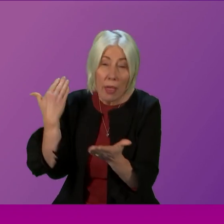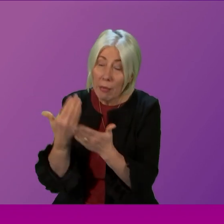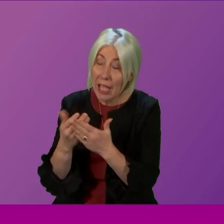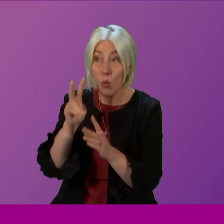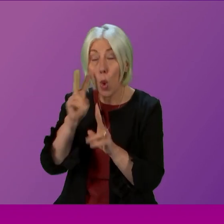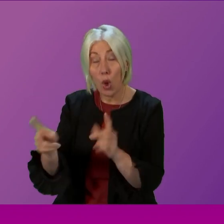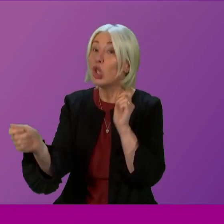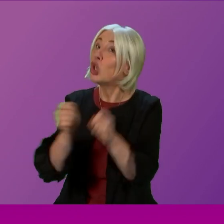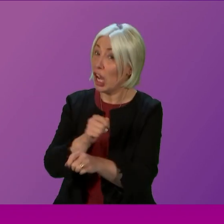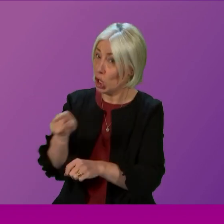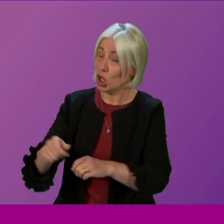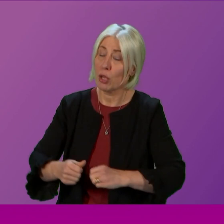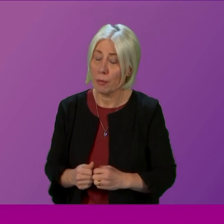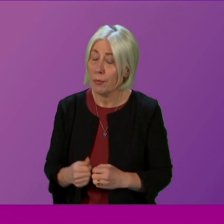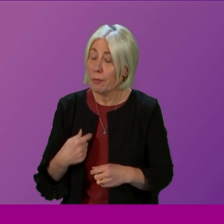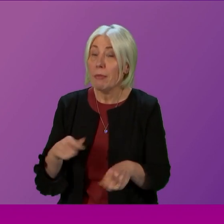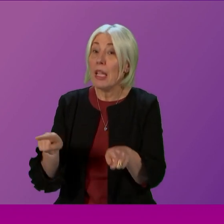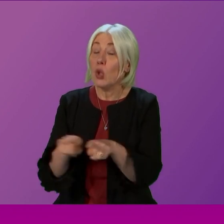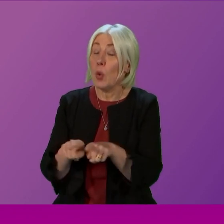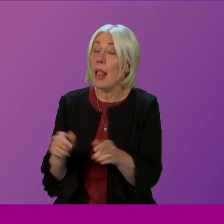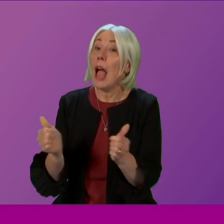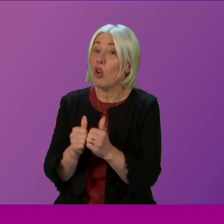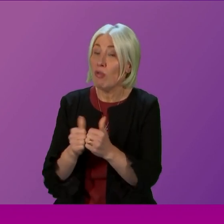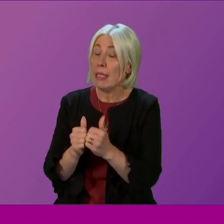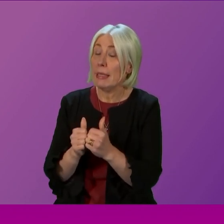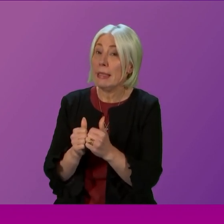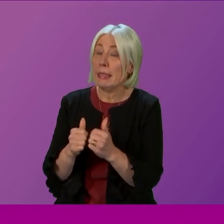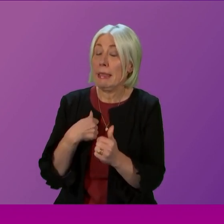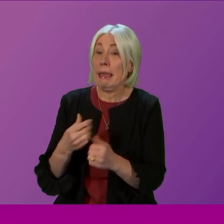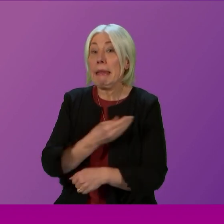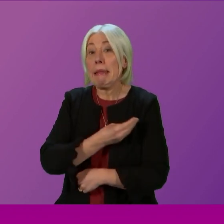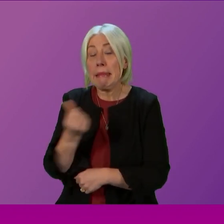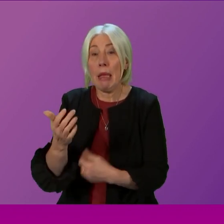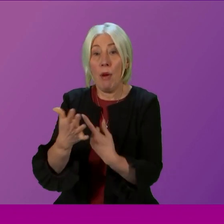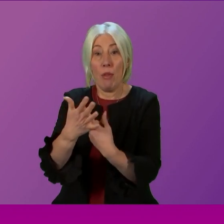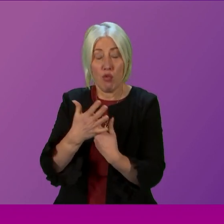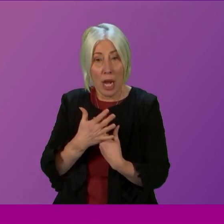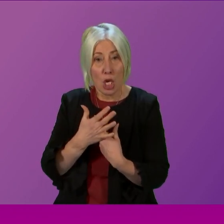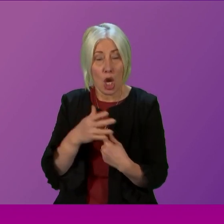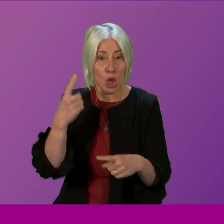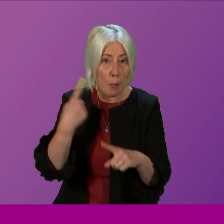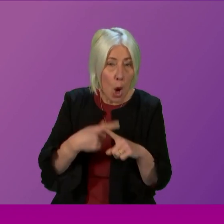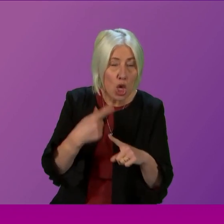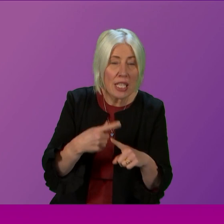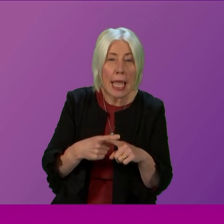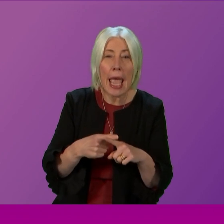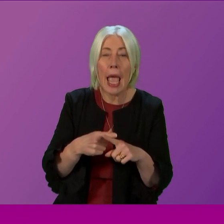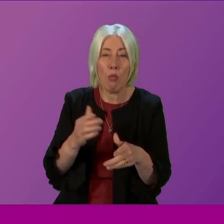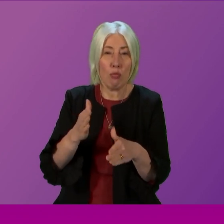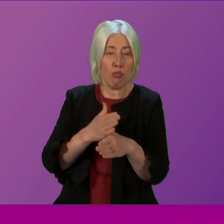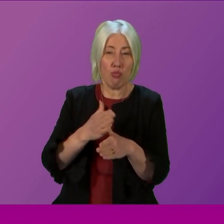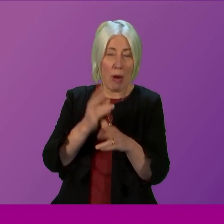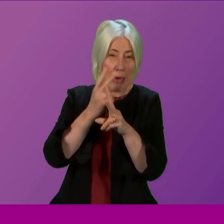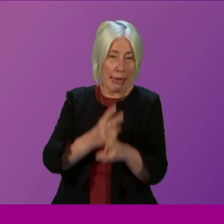I also agree that some of the pressures in acute and emergency care, and some of the pressures in